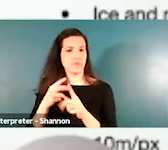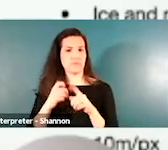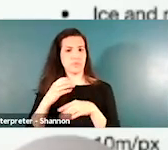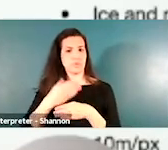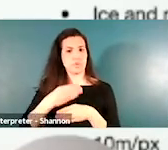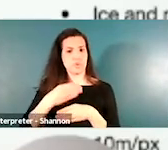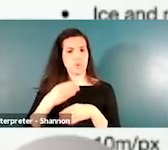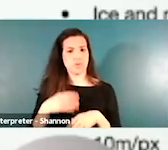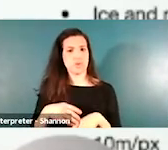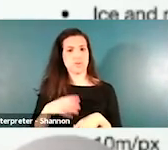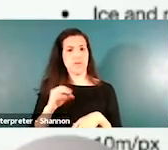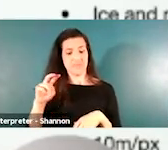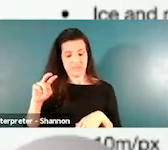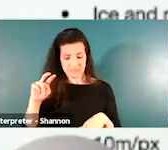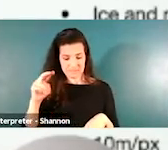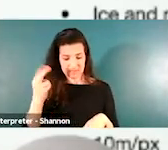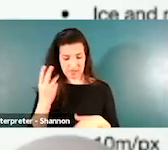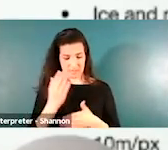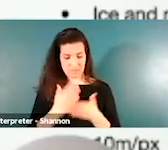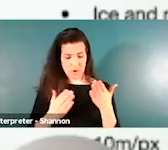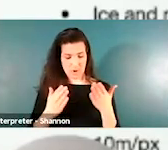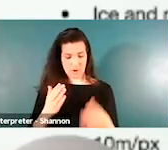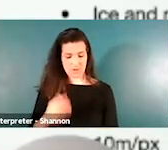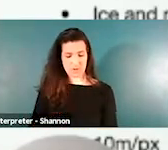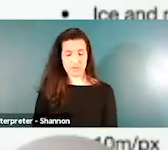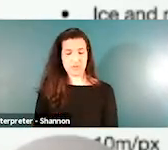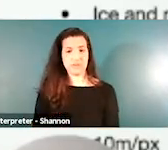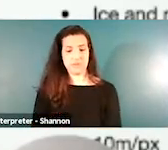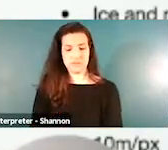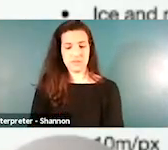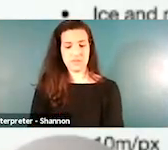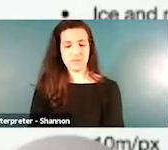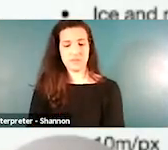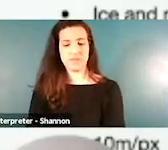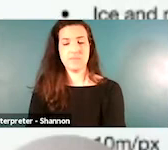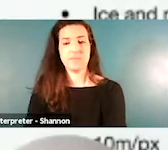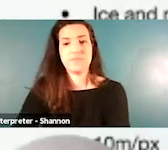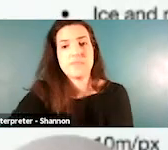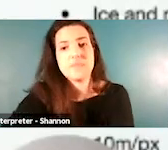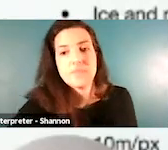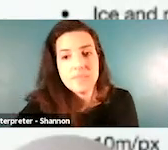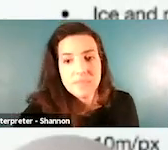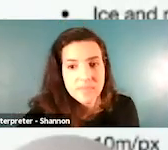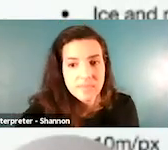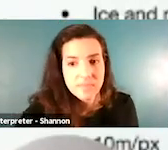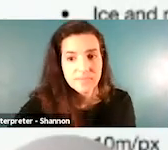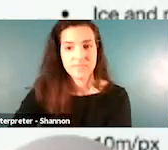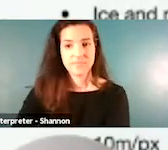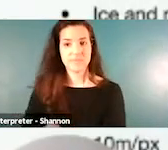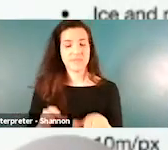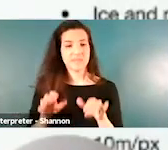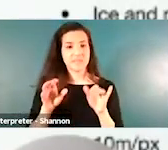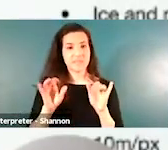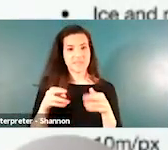And the second part of the pair is the same region from the summer when the ice has melted away.